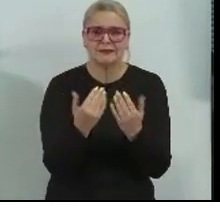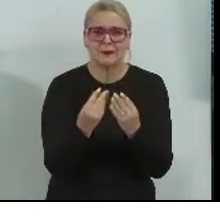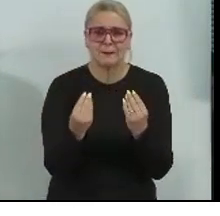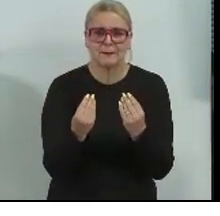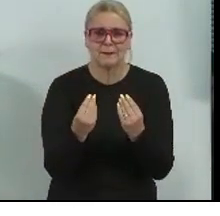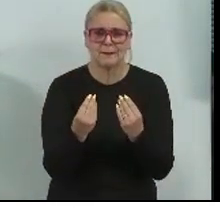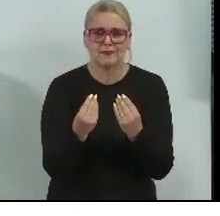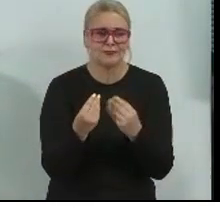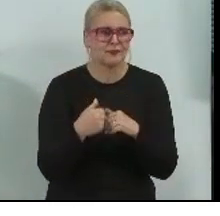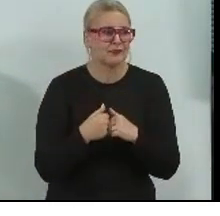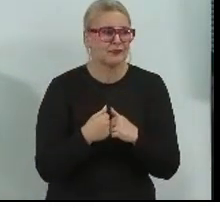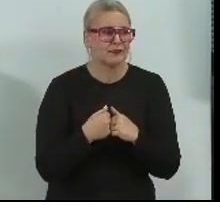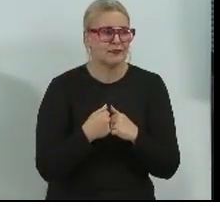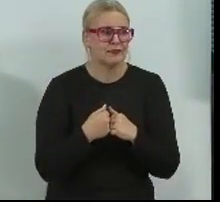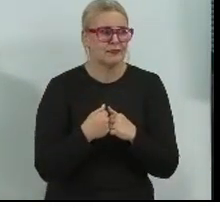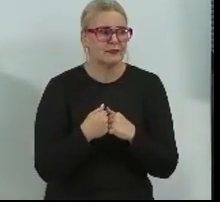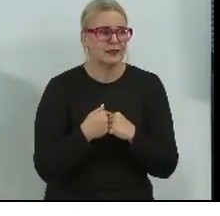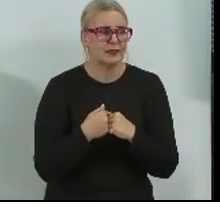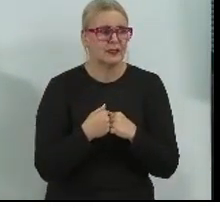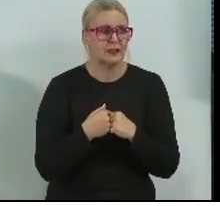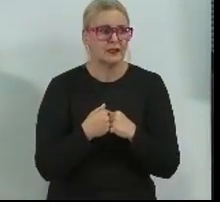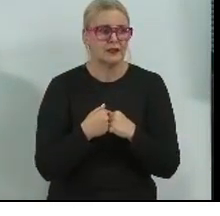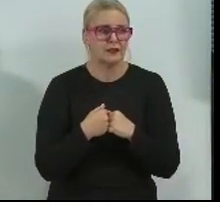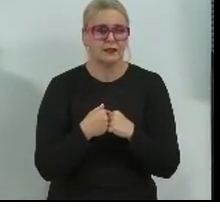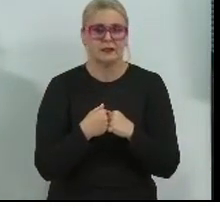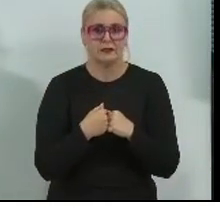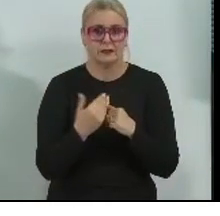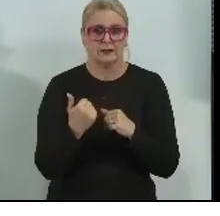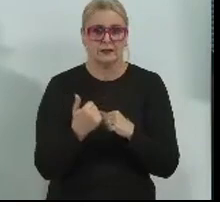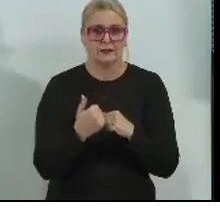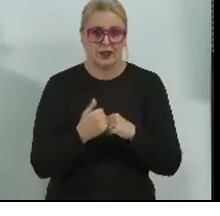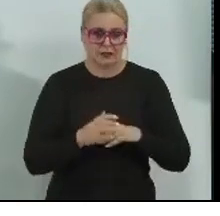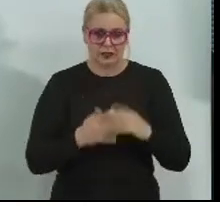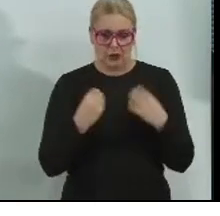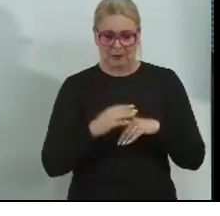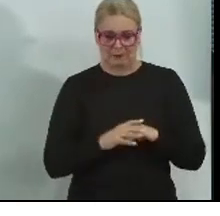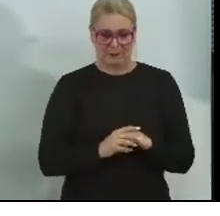Was there a less spicy one that was more popular that you had to push through?